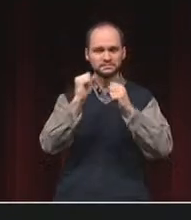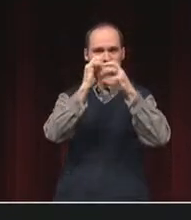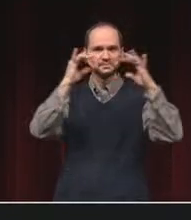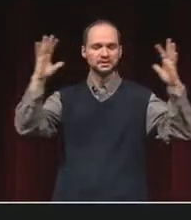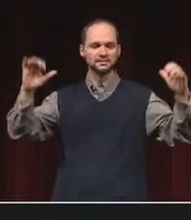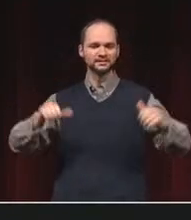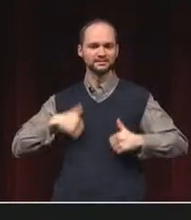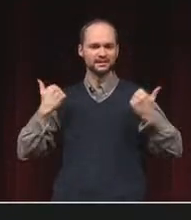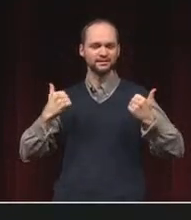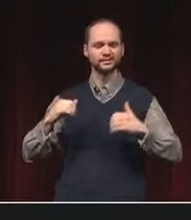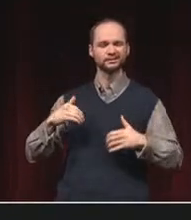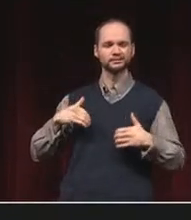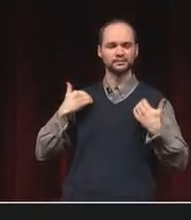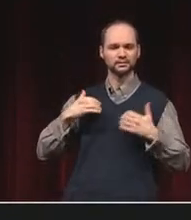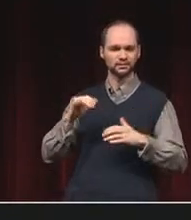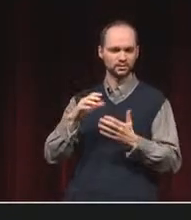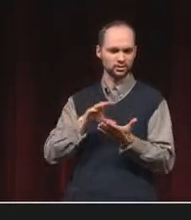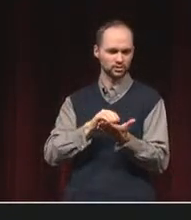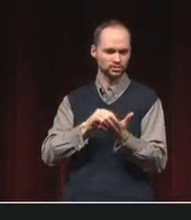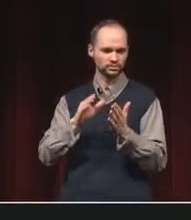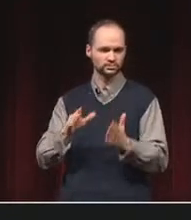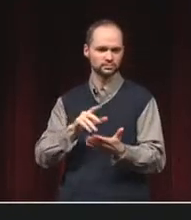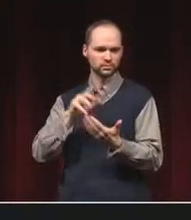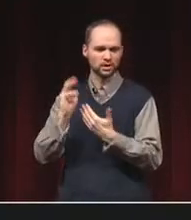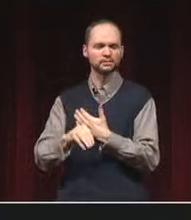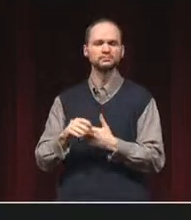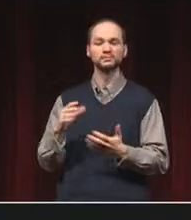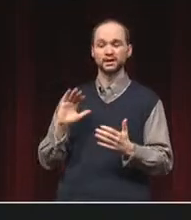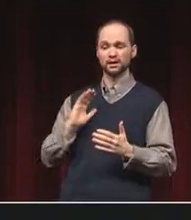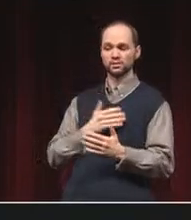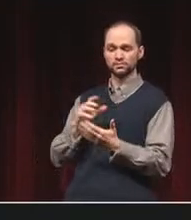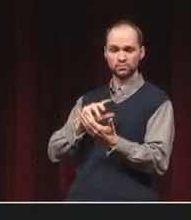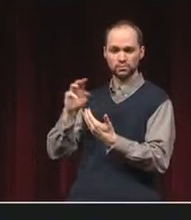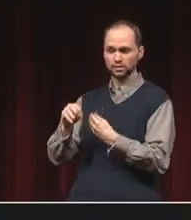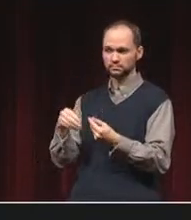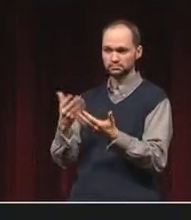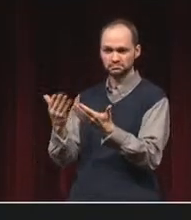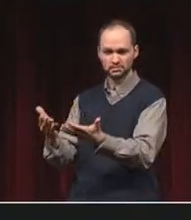You can learn more about our programs on the National Archives website